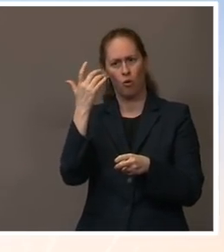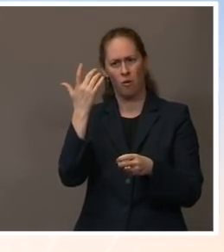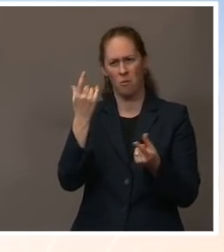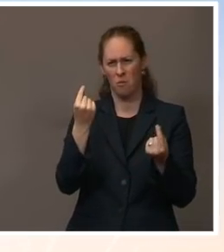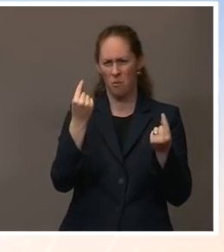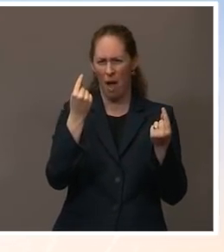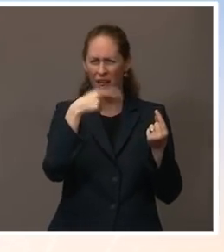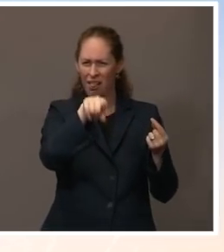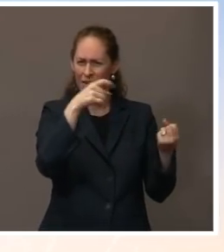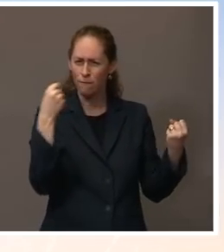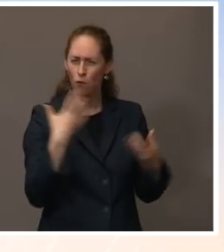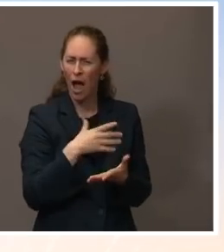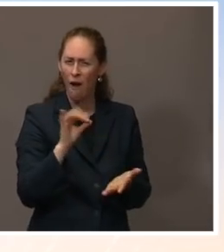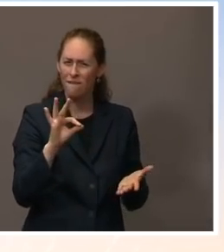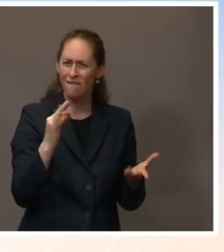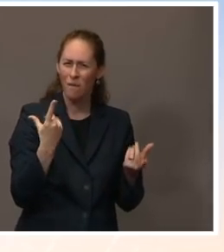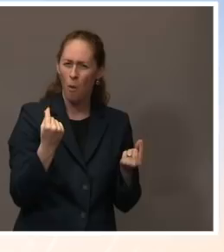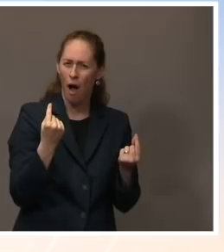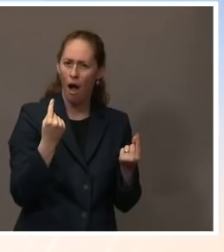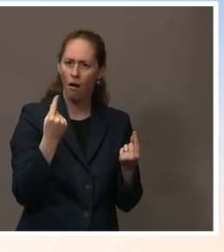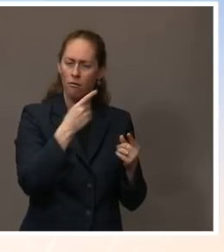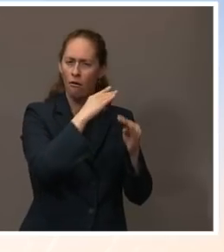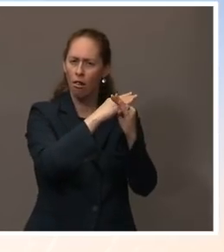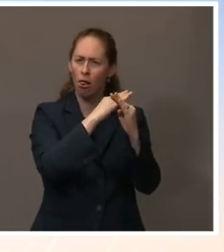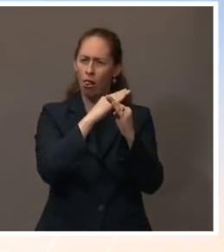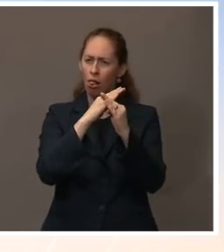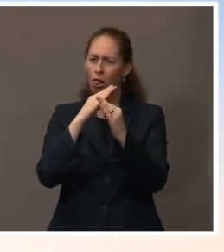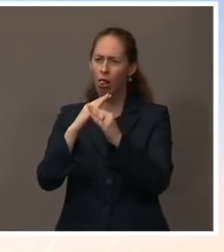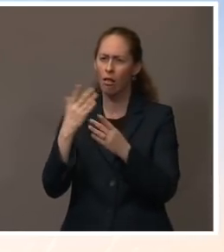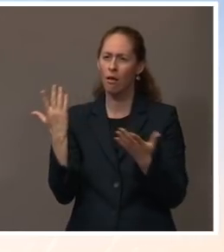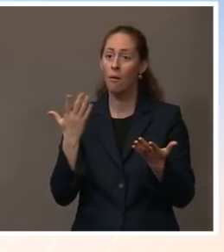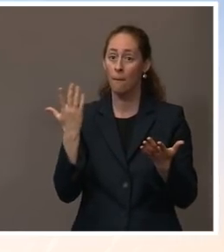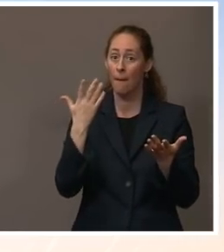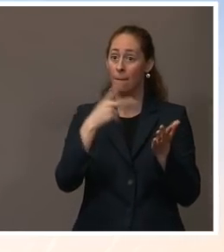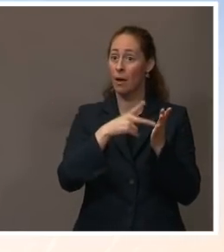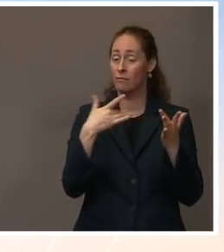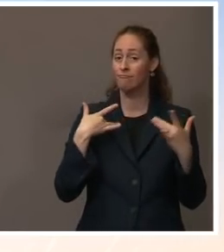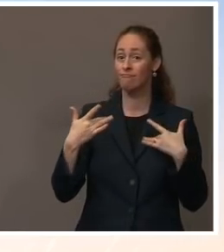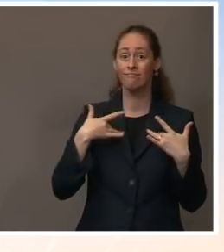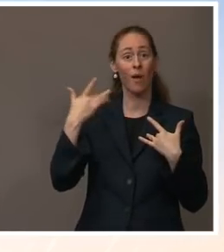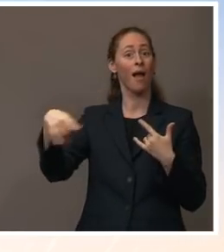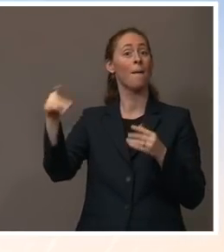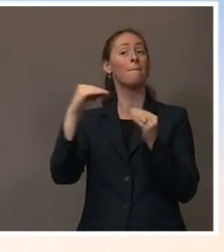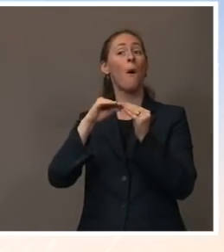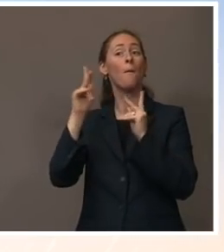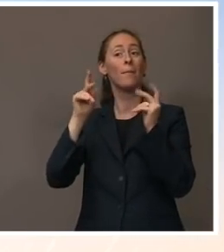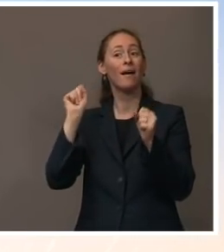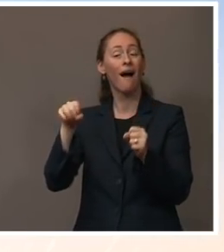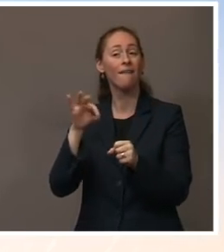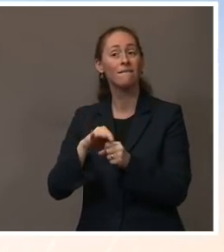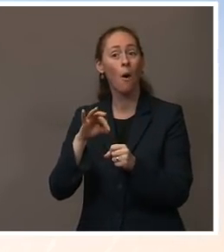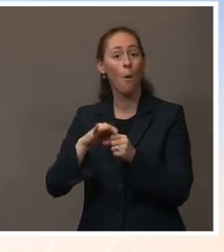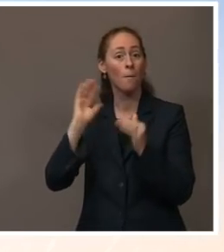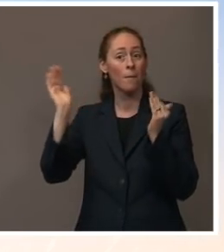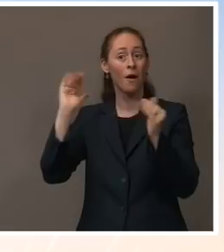And maybe they're more afraid now of what it would mean to have more people voting across the country than they were back then. I don't know. You'll have to ask them that question.